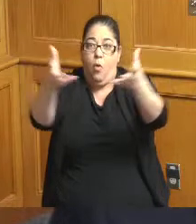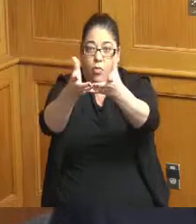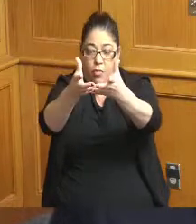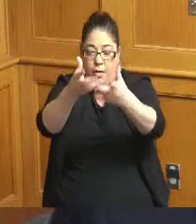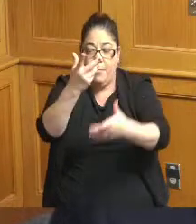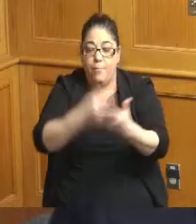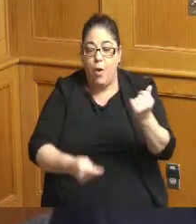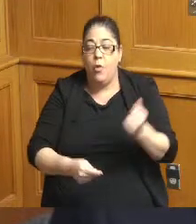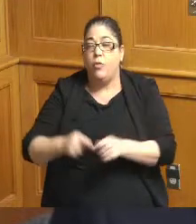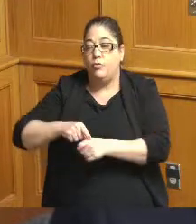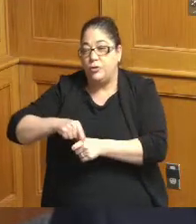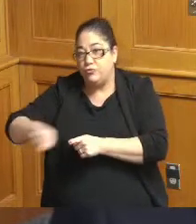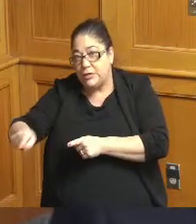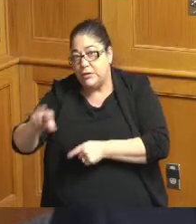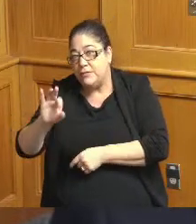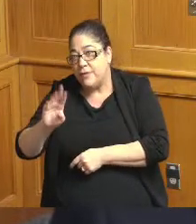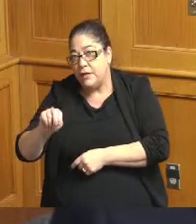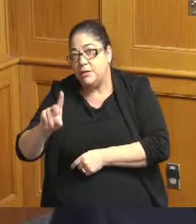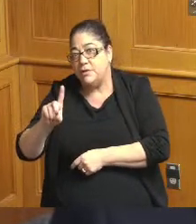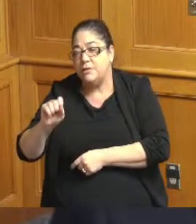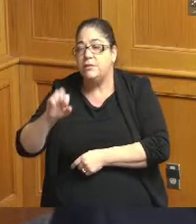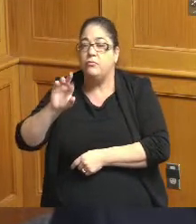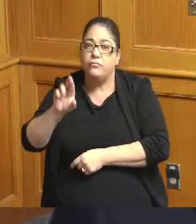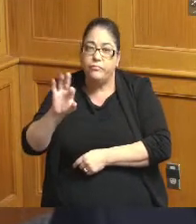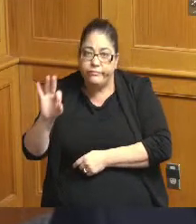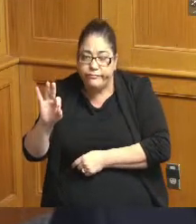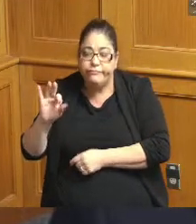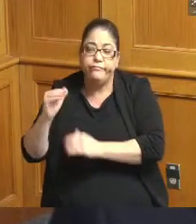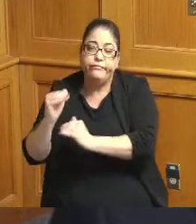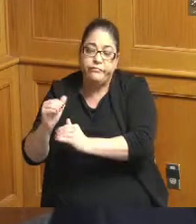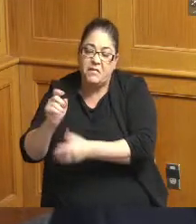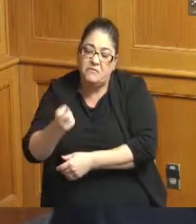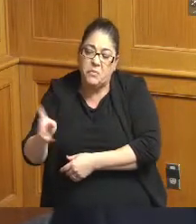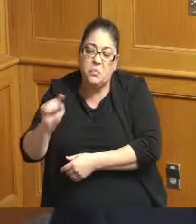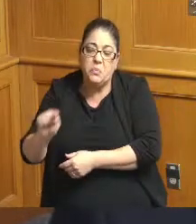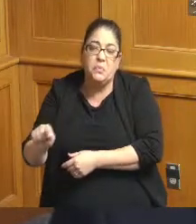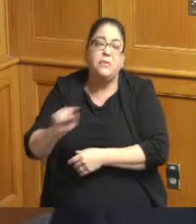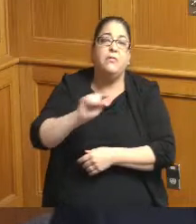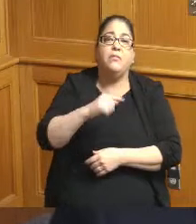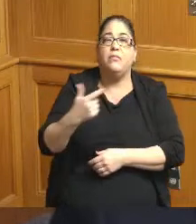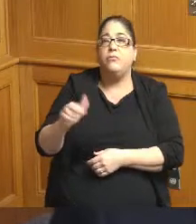the restricted funds of the county just a couple of small things left out like some Grant funds and